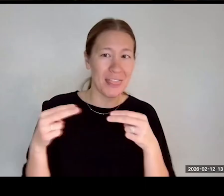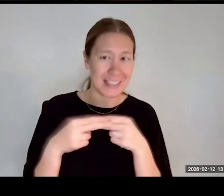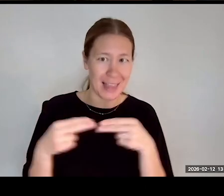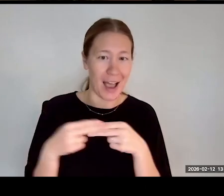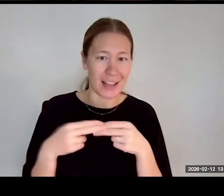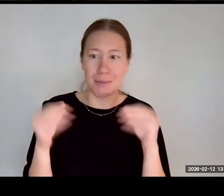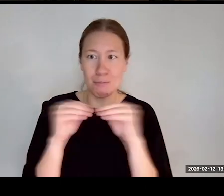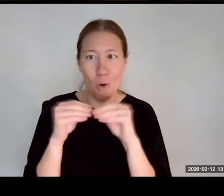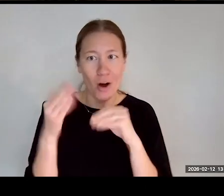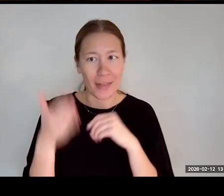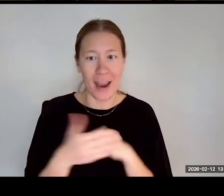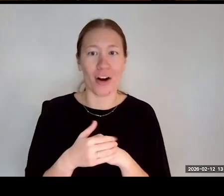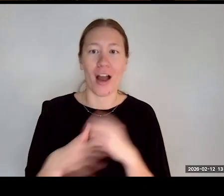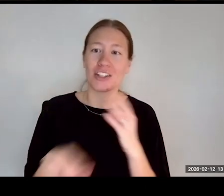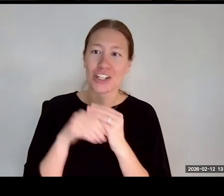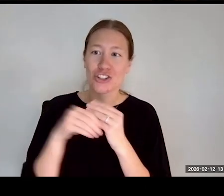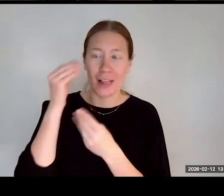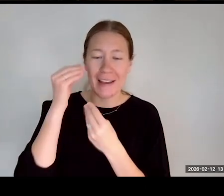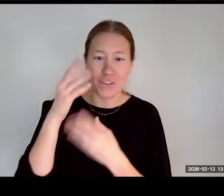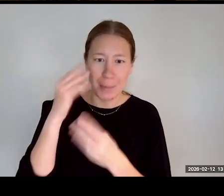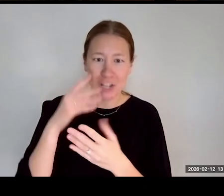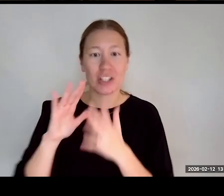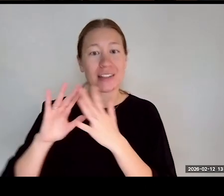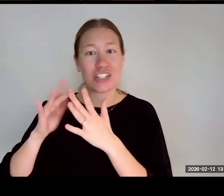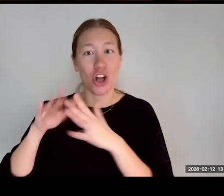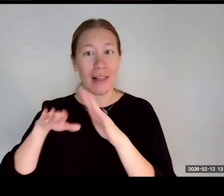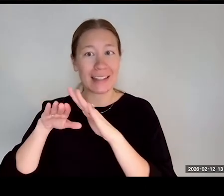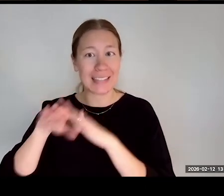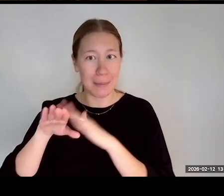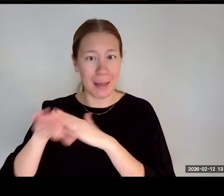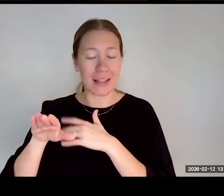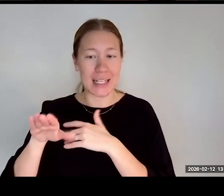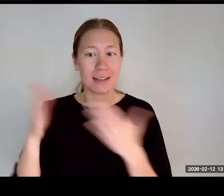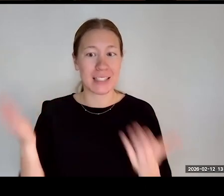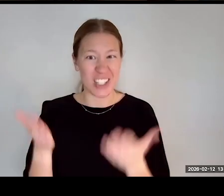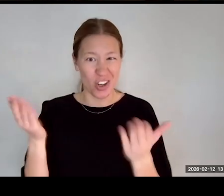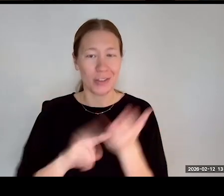on additional digital accessibility resources at the university and ways that you can be strategizing